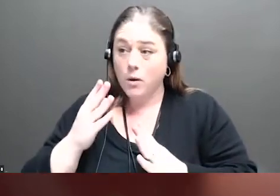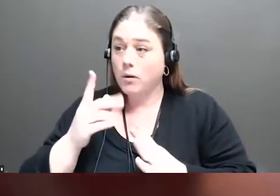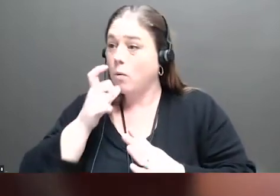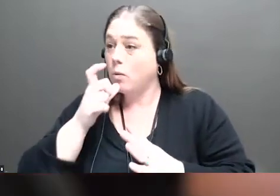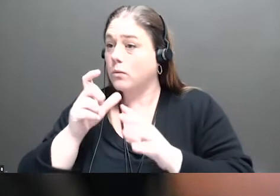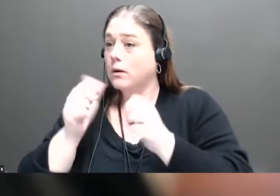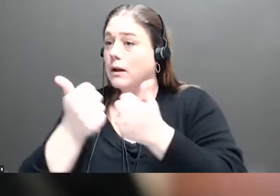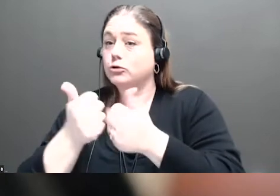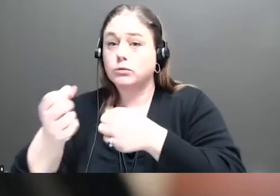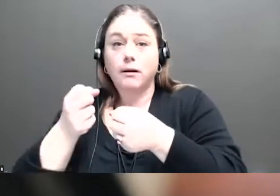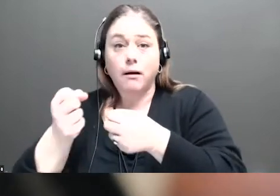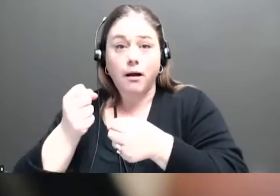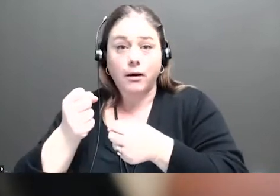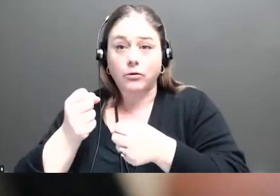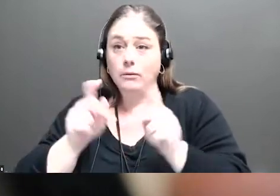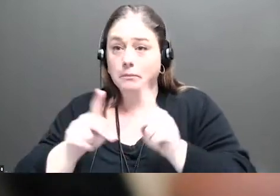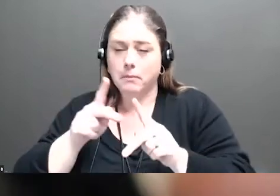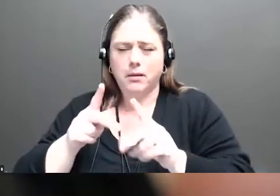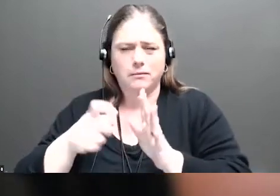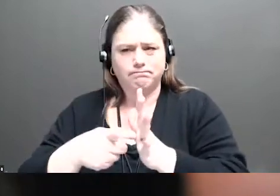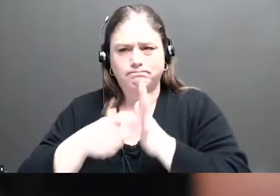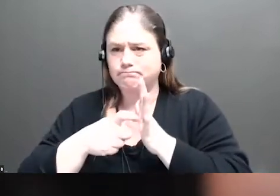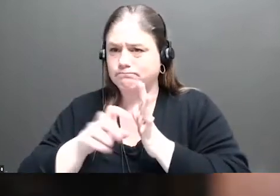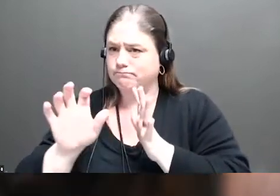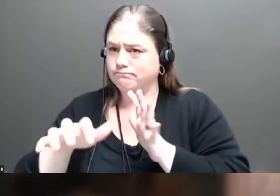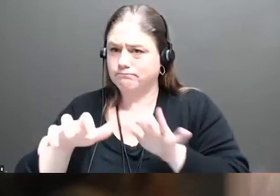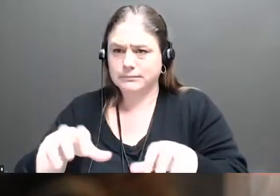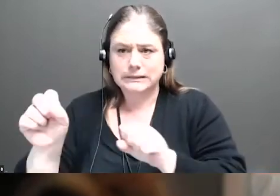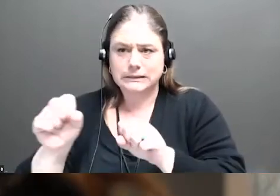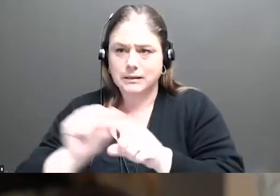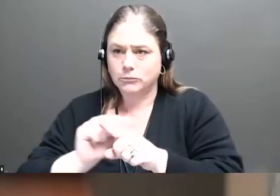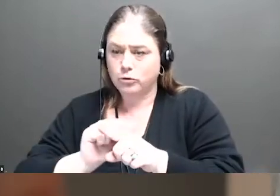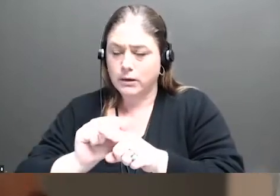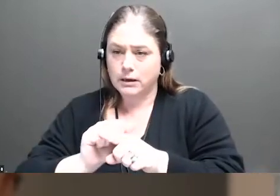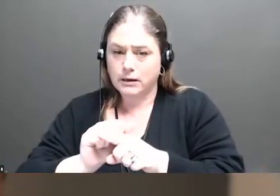Different speakers talk to a microphone. Because it's already making a difference in the way